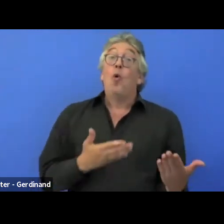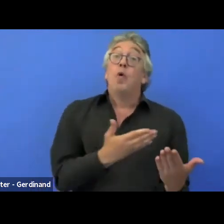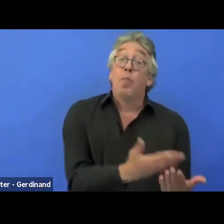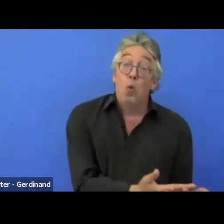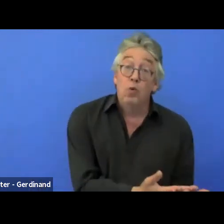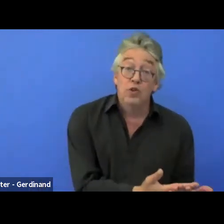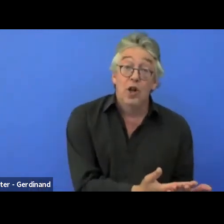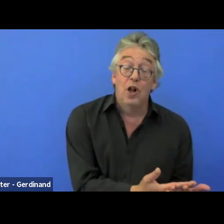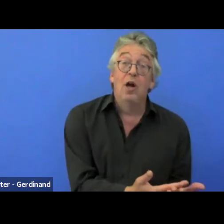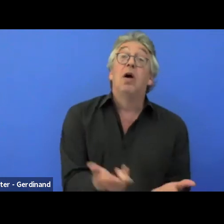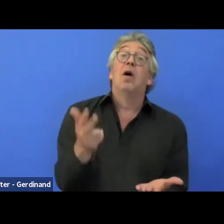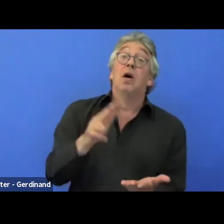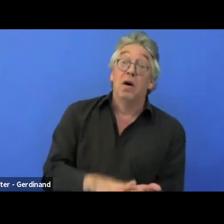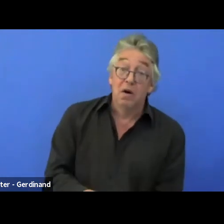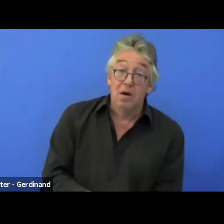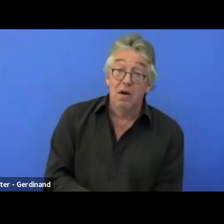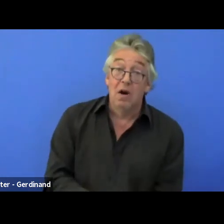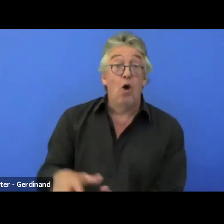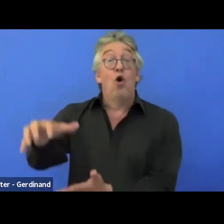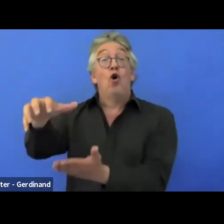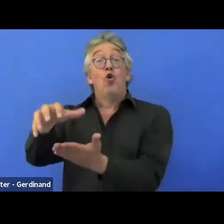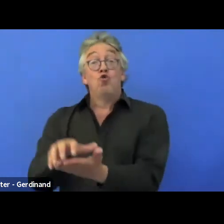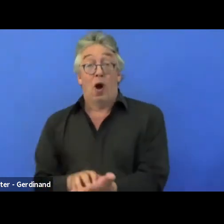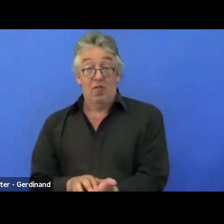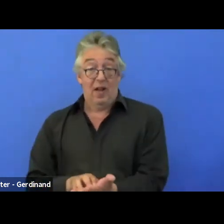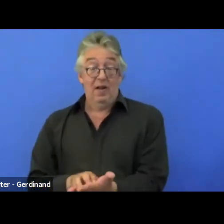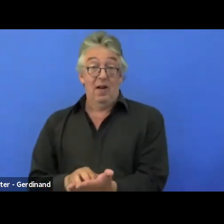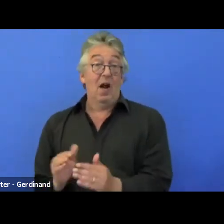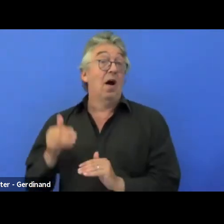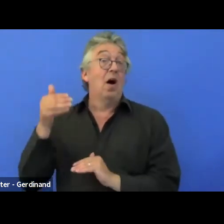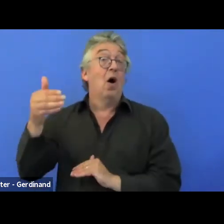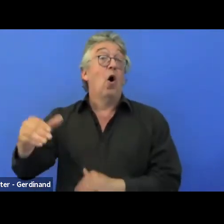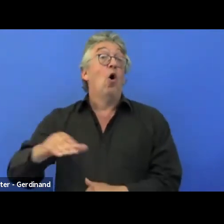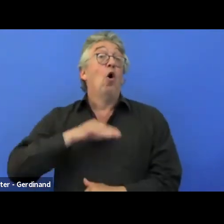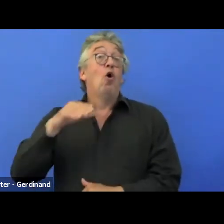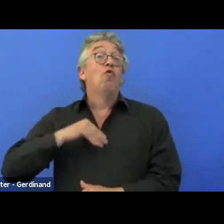After the phase of the formal approval is generally too late